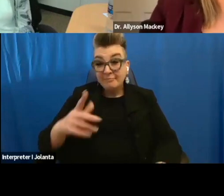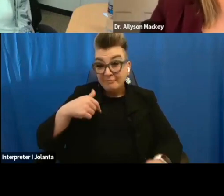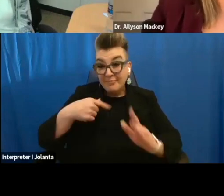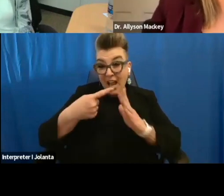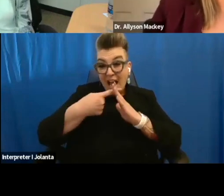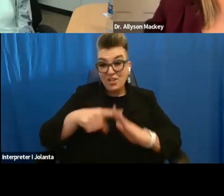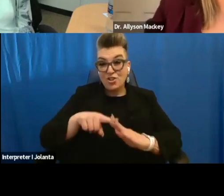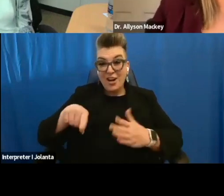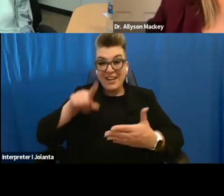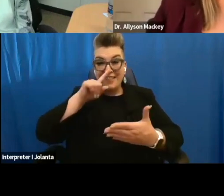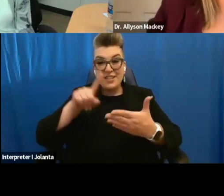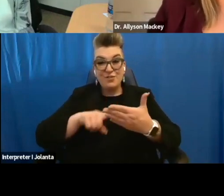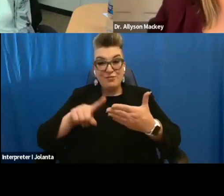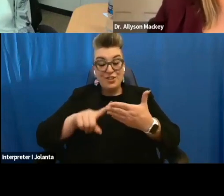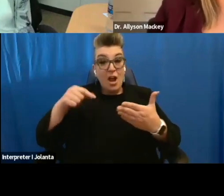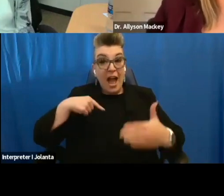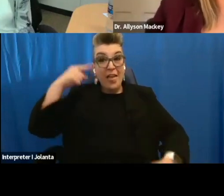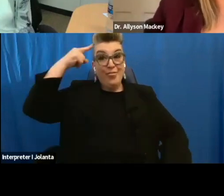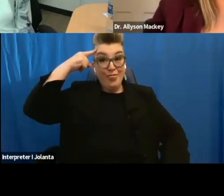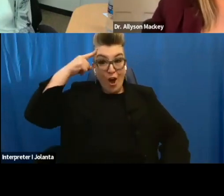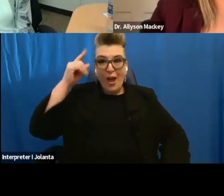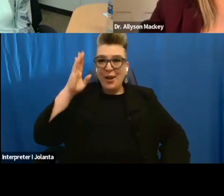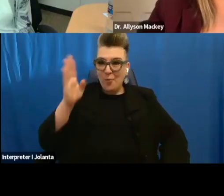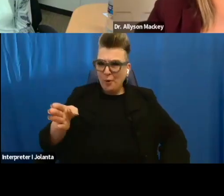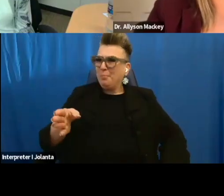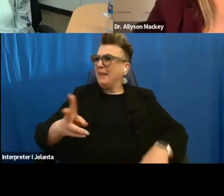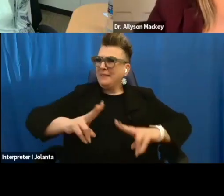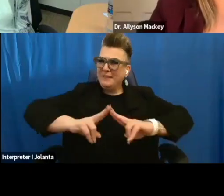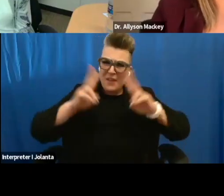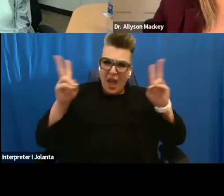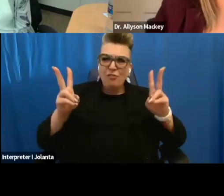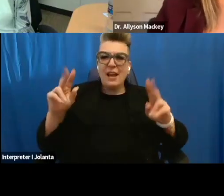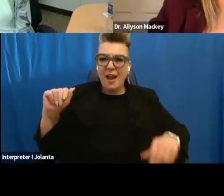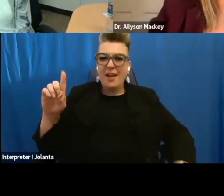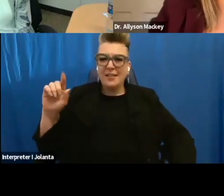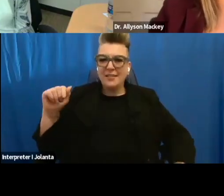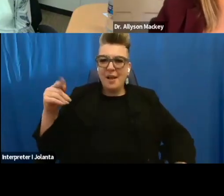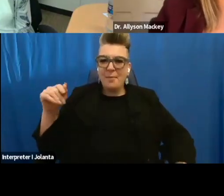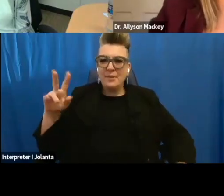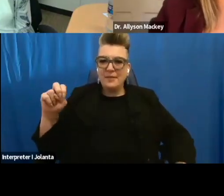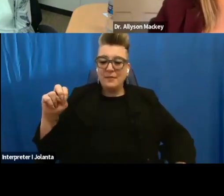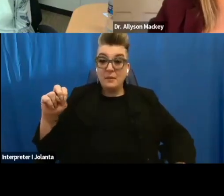work thinking that it would be very adaptive um childhood is a time of vulnerability it's